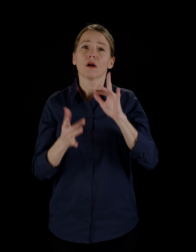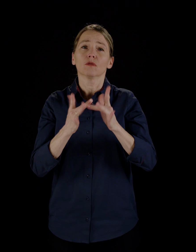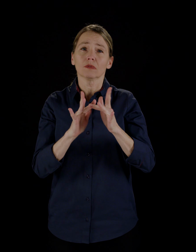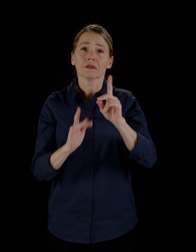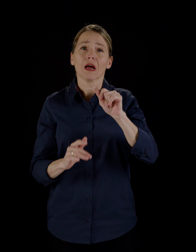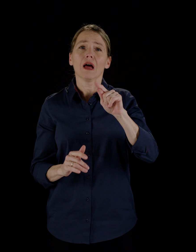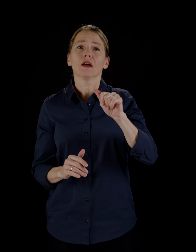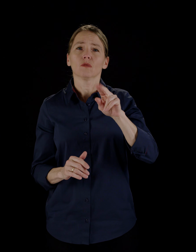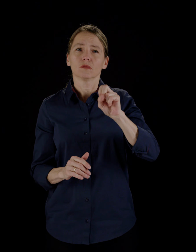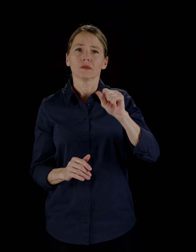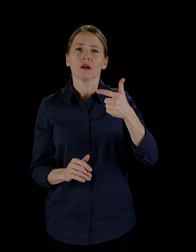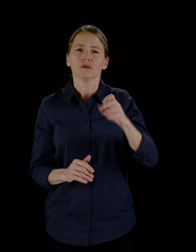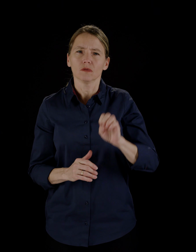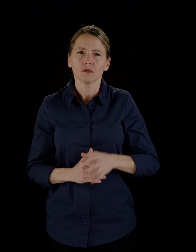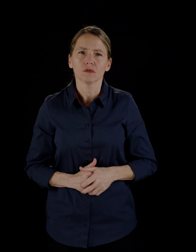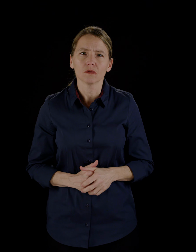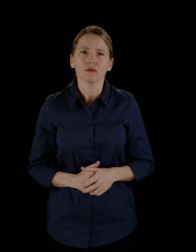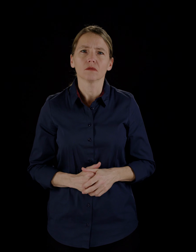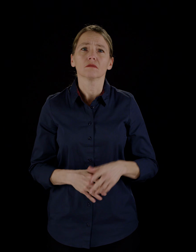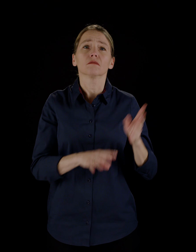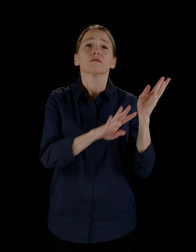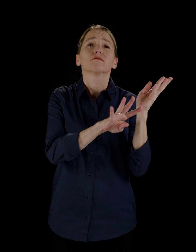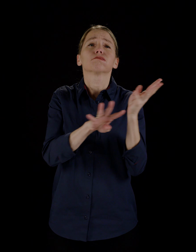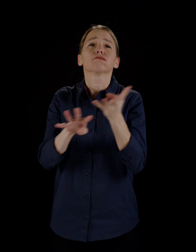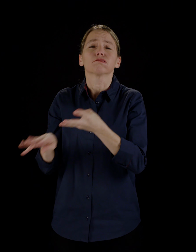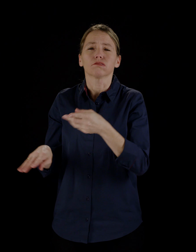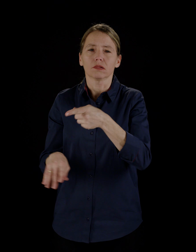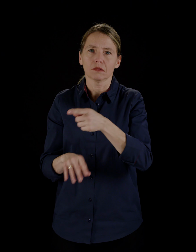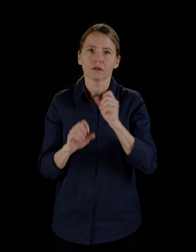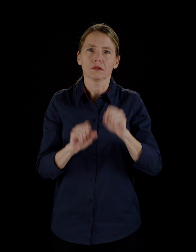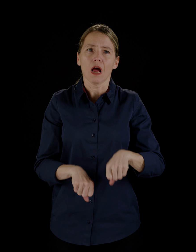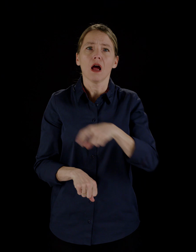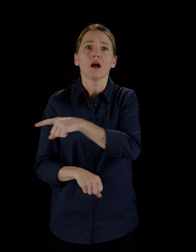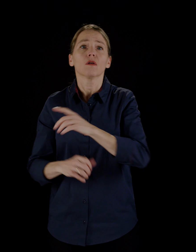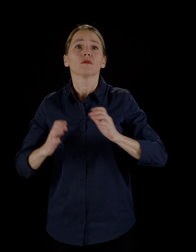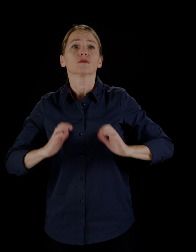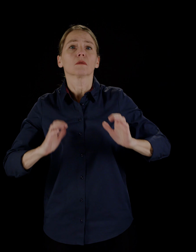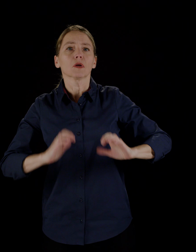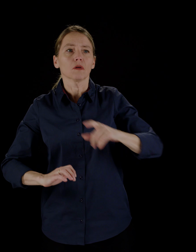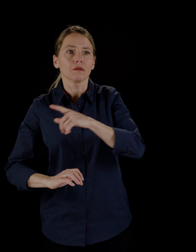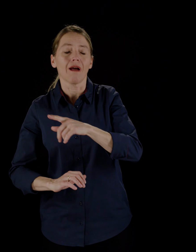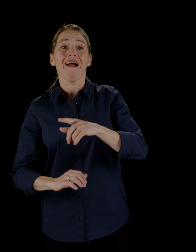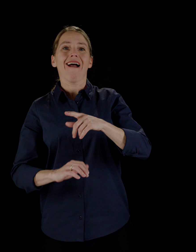Streaming allows customers to immediately access content on the Internet. This means